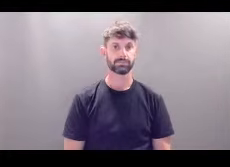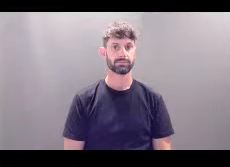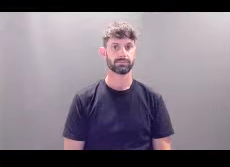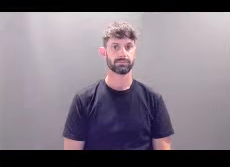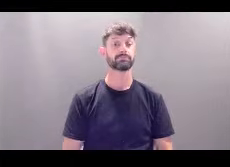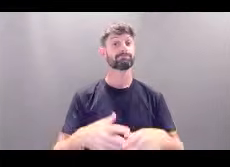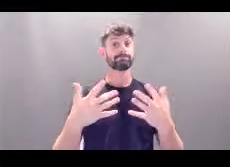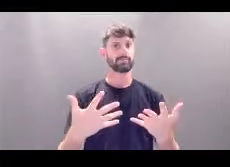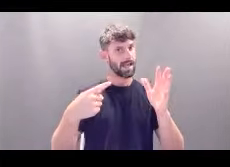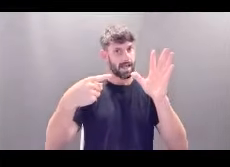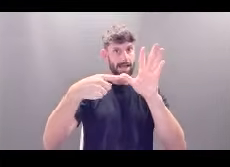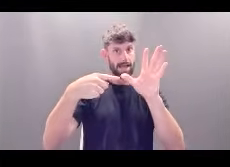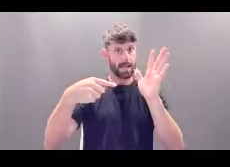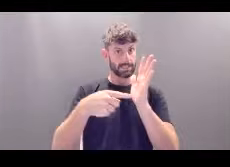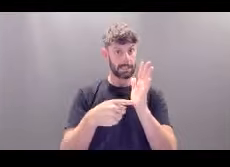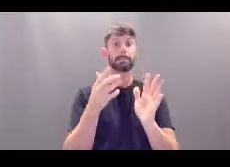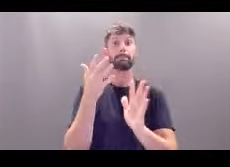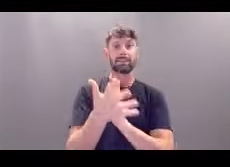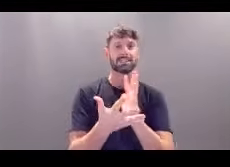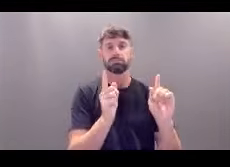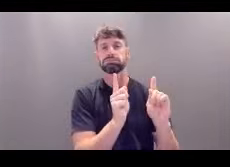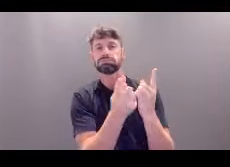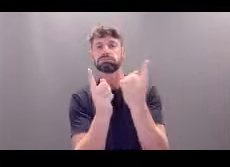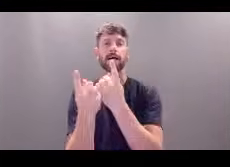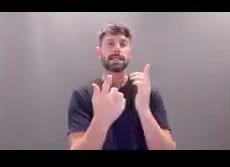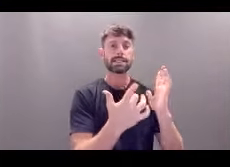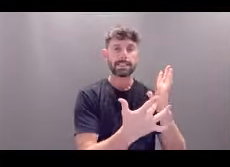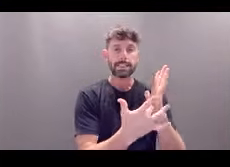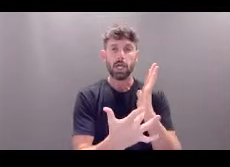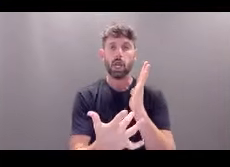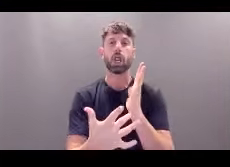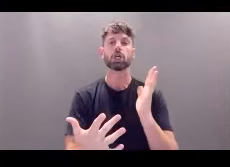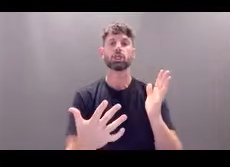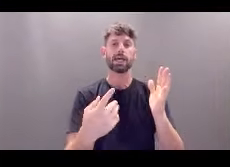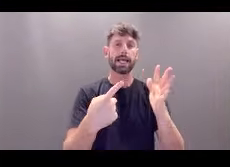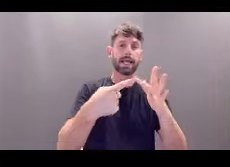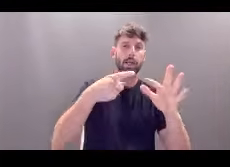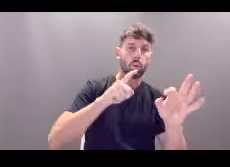AT is equipment or devices that help a person do things